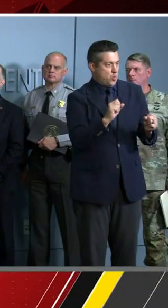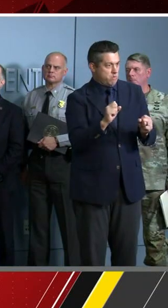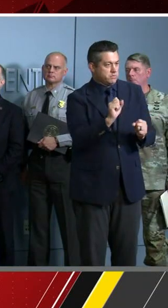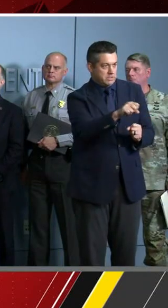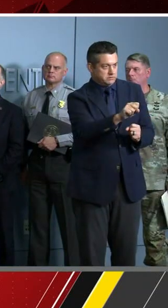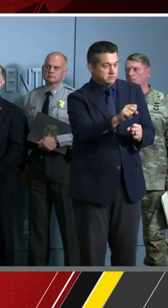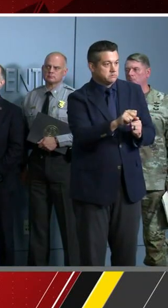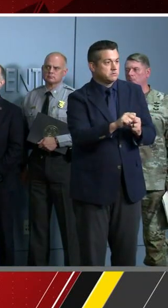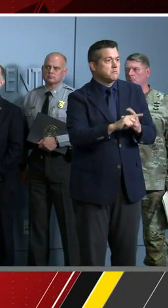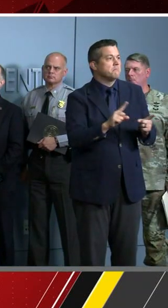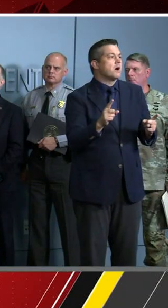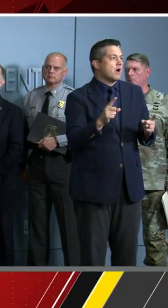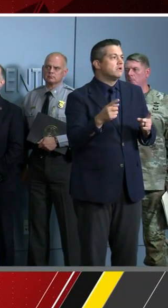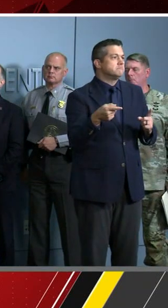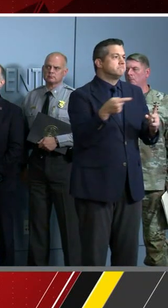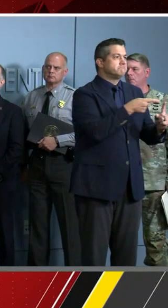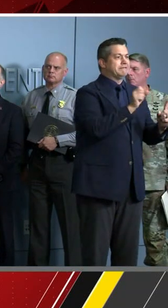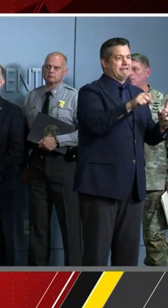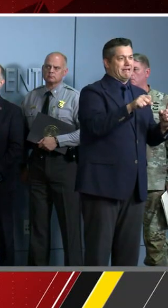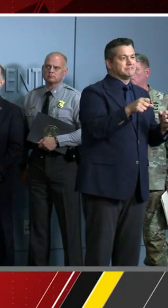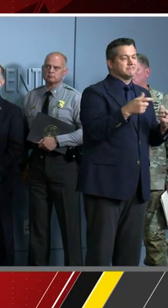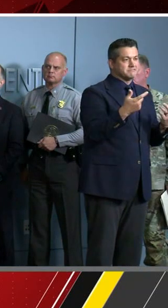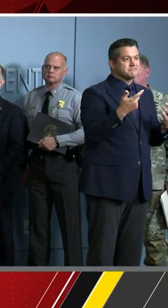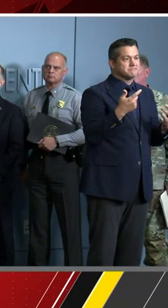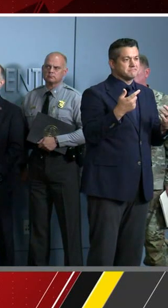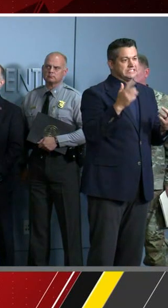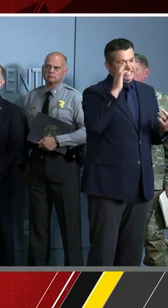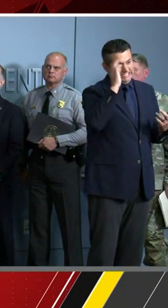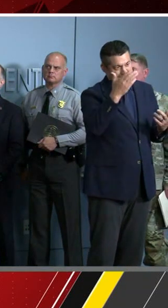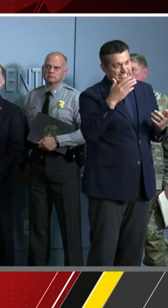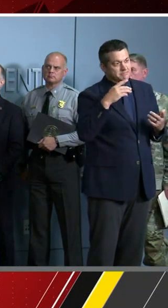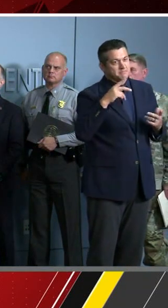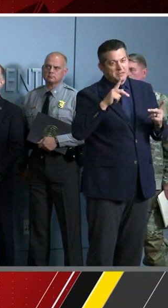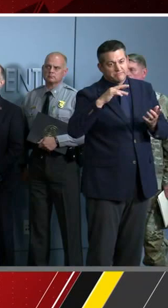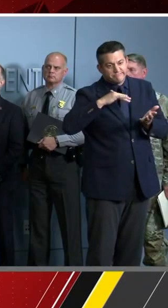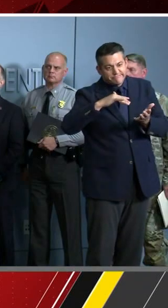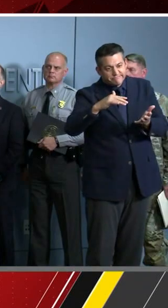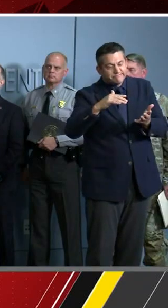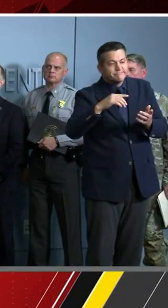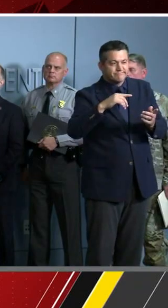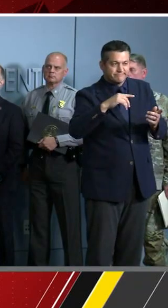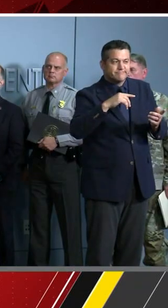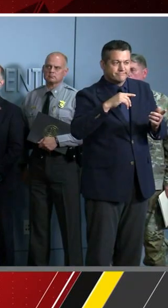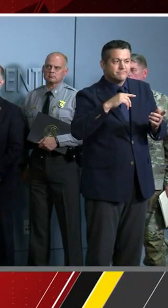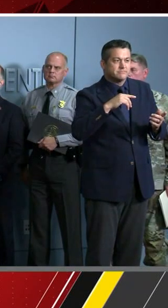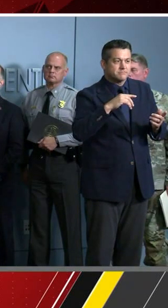don't think there's any question